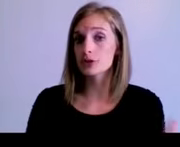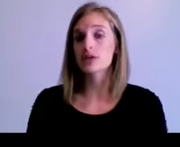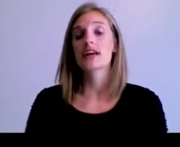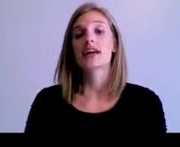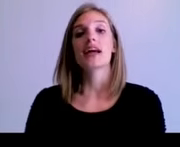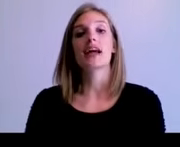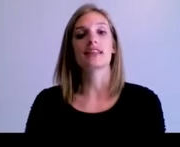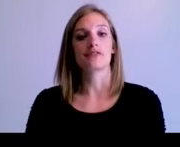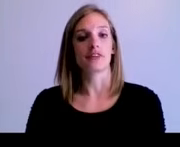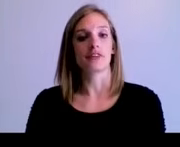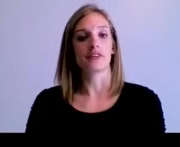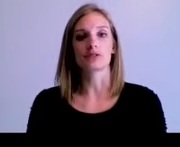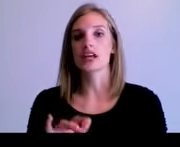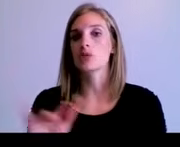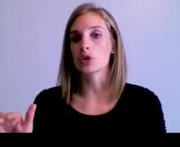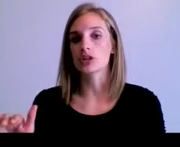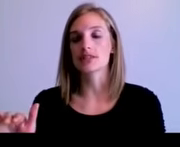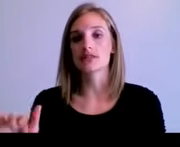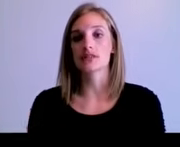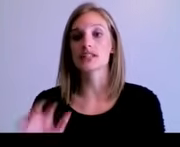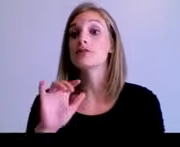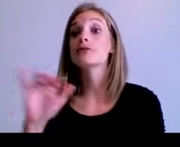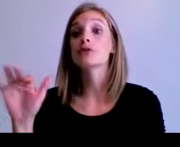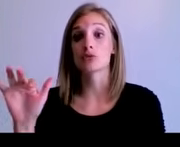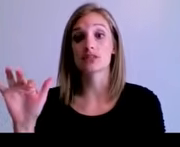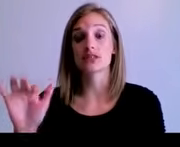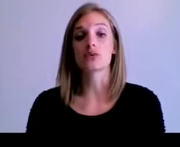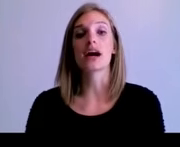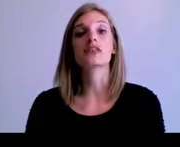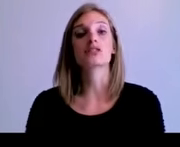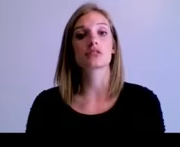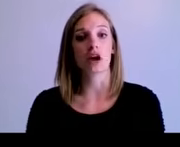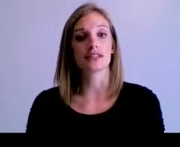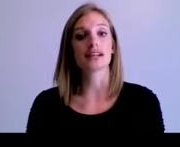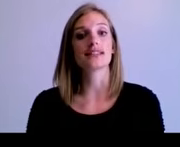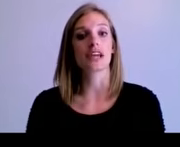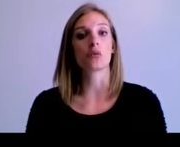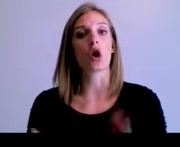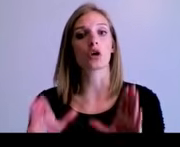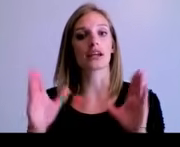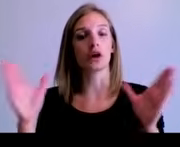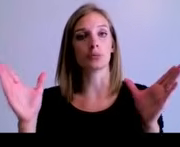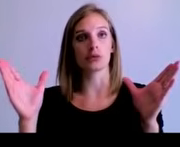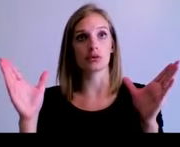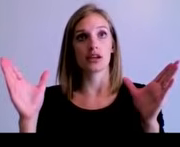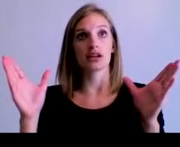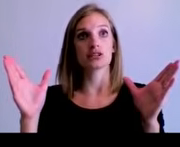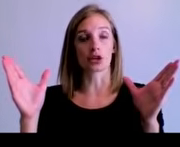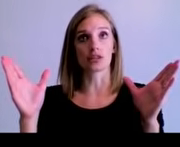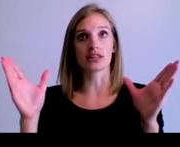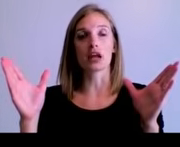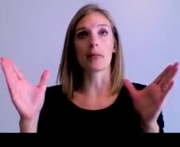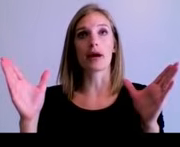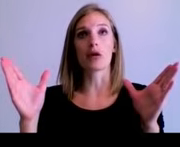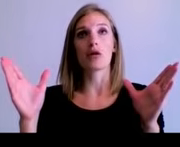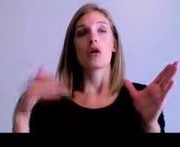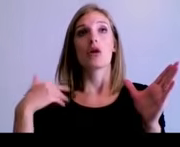and then fingerspell 10 words- 10 fruits.So that context again you start thinking about